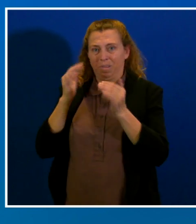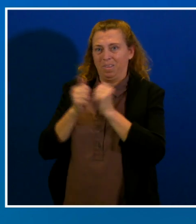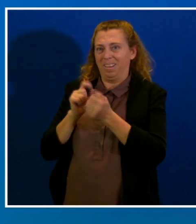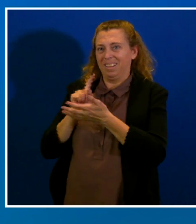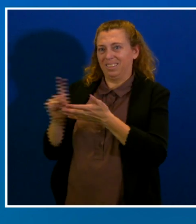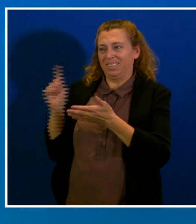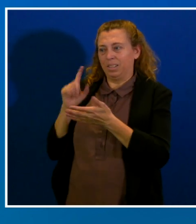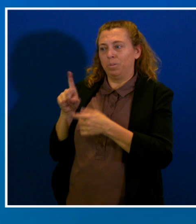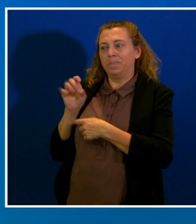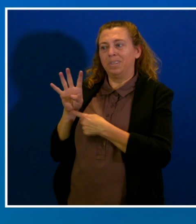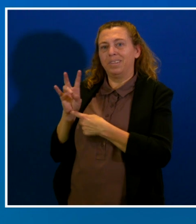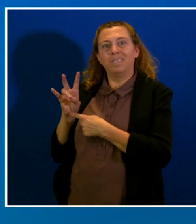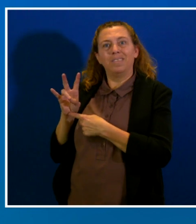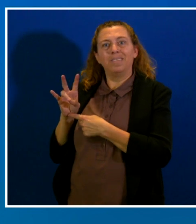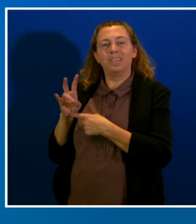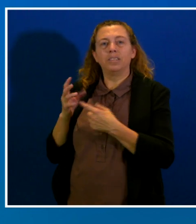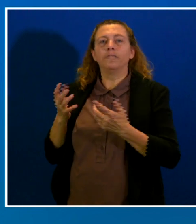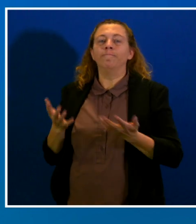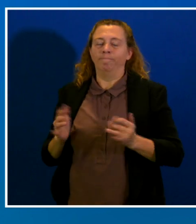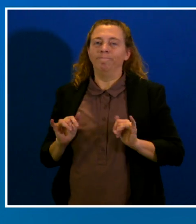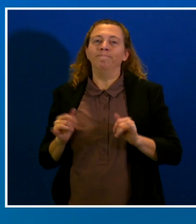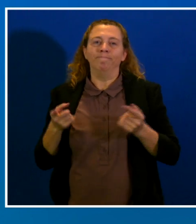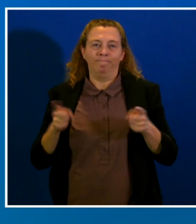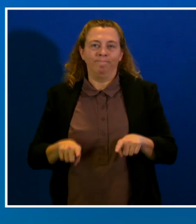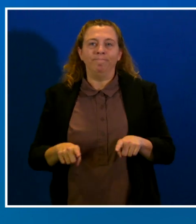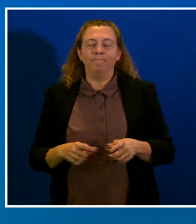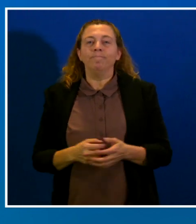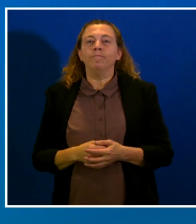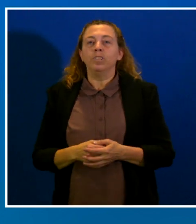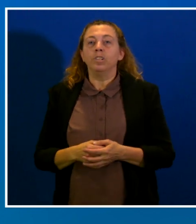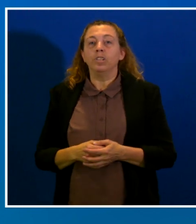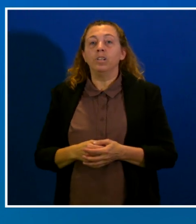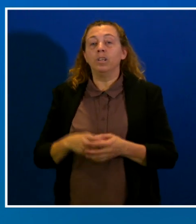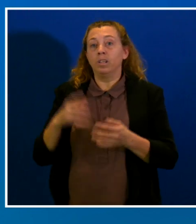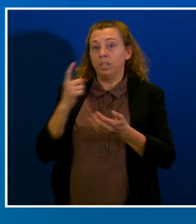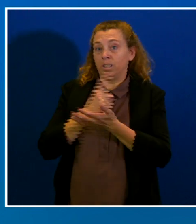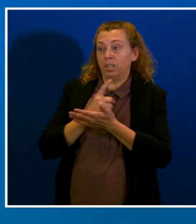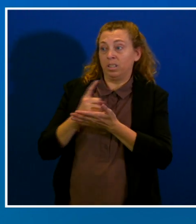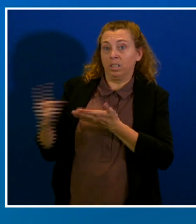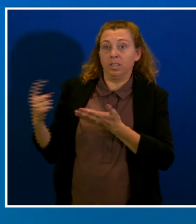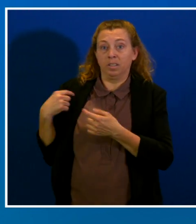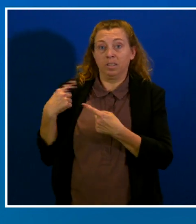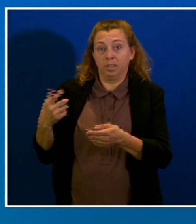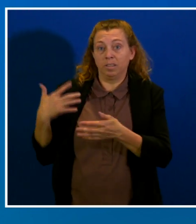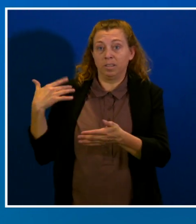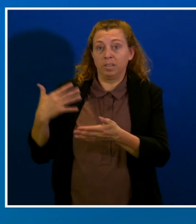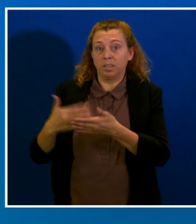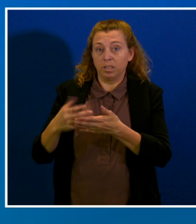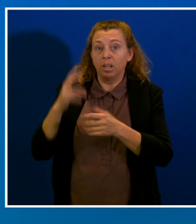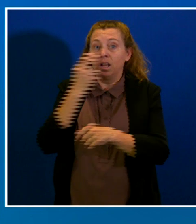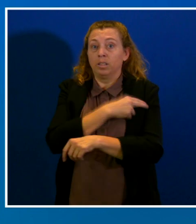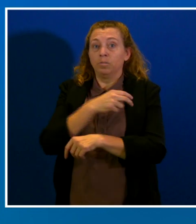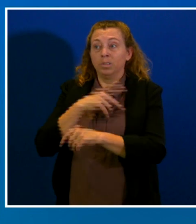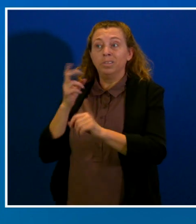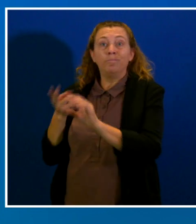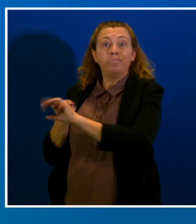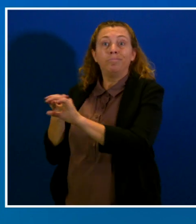In the last seven days are hospital admission rate was 3.2 per hundred thousand people.